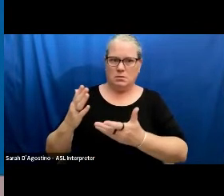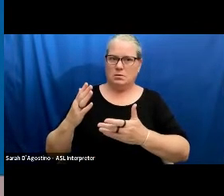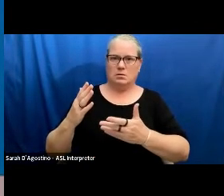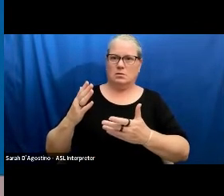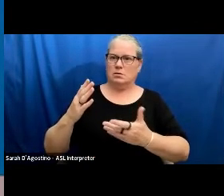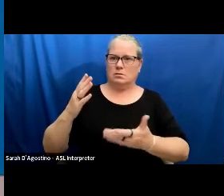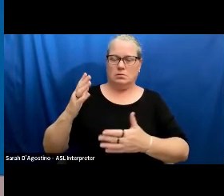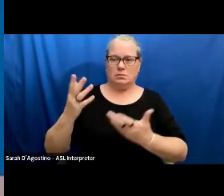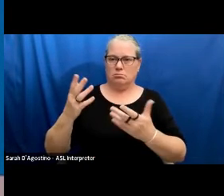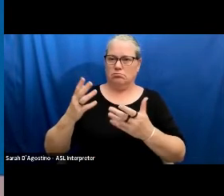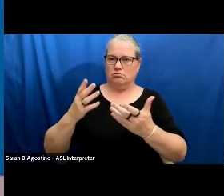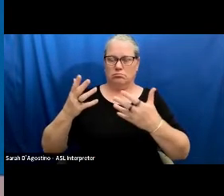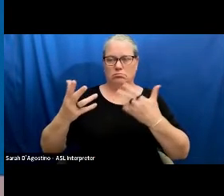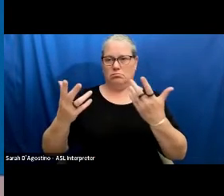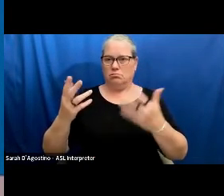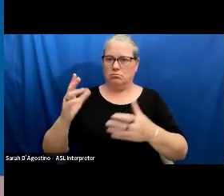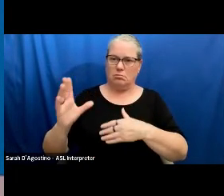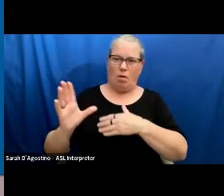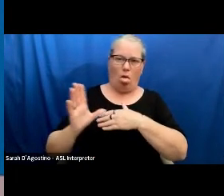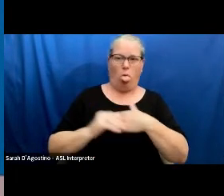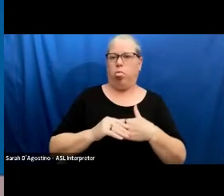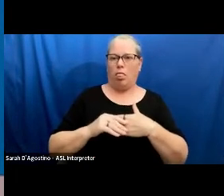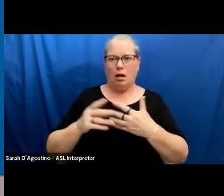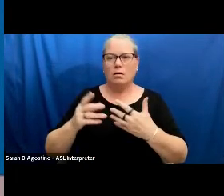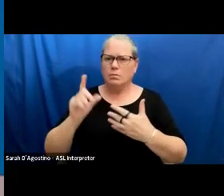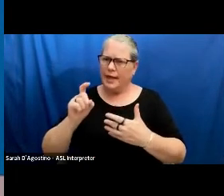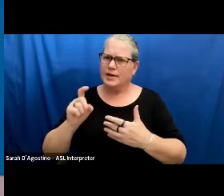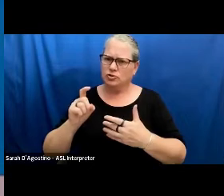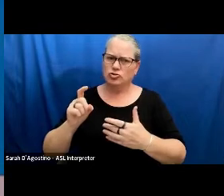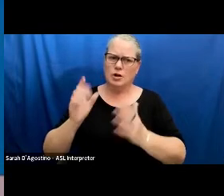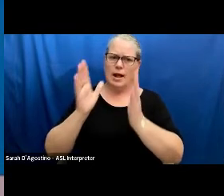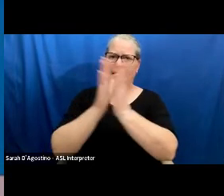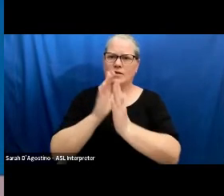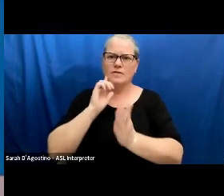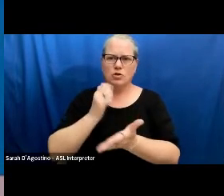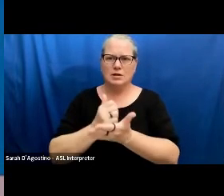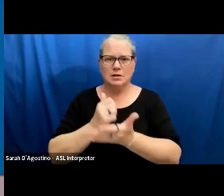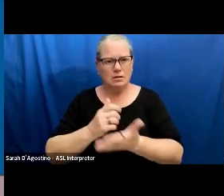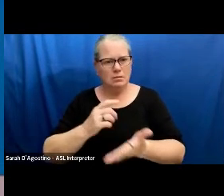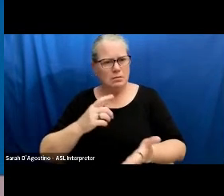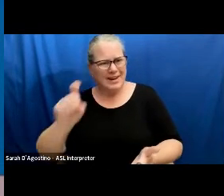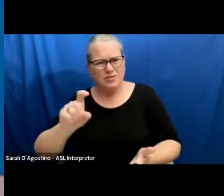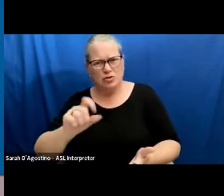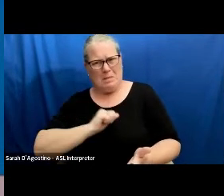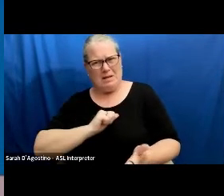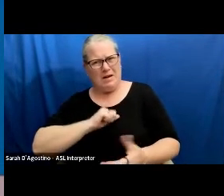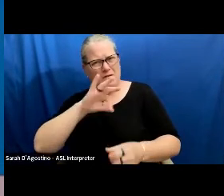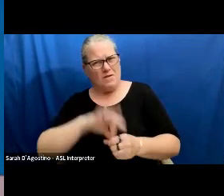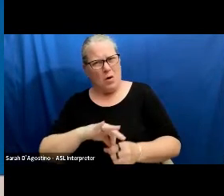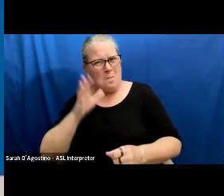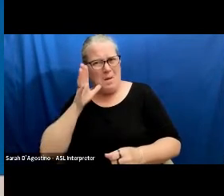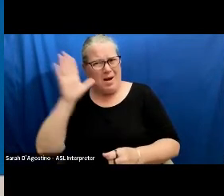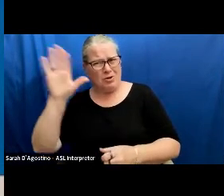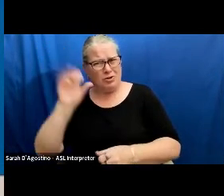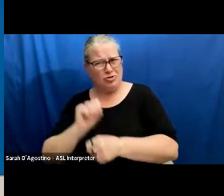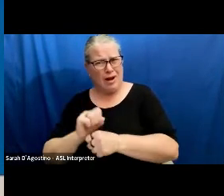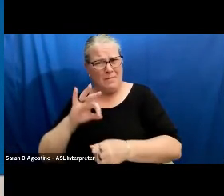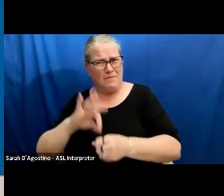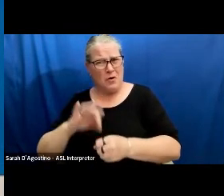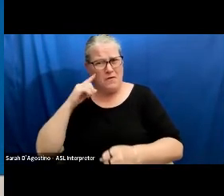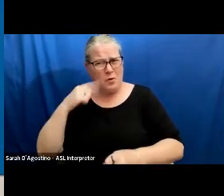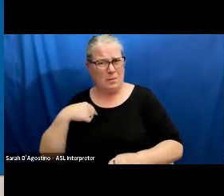myself at the polling place it's not my mom's job i advocate for me i'm on poland it's mine we pay